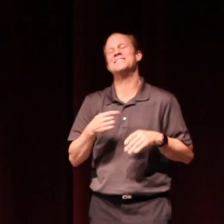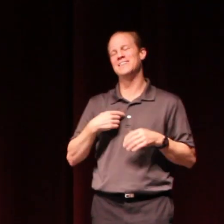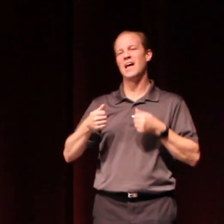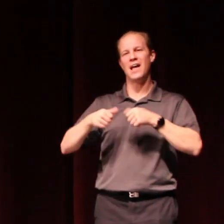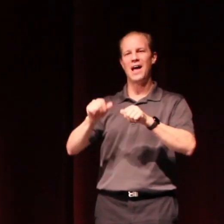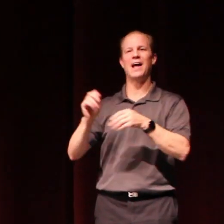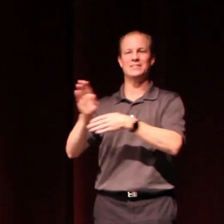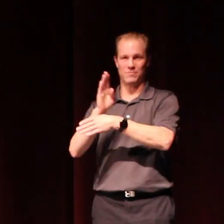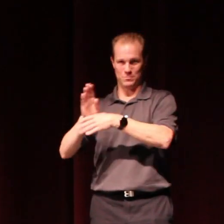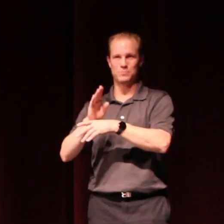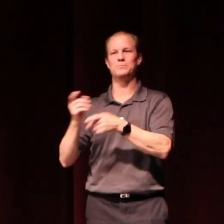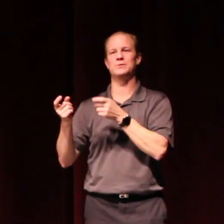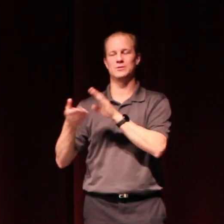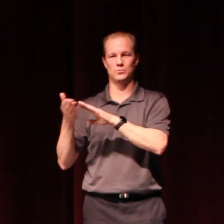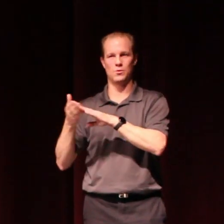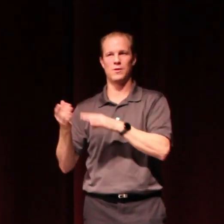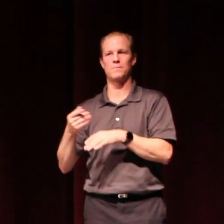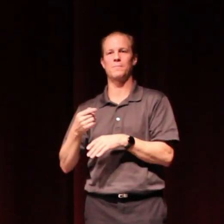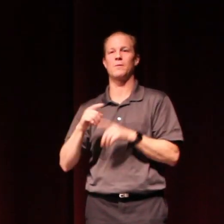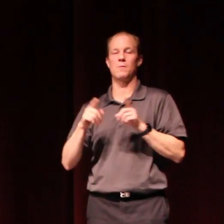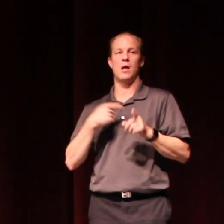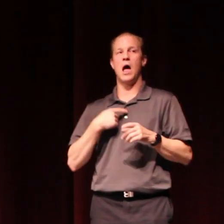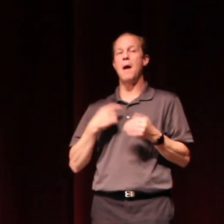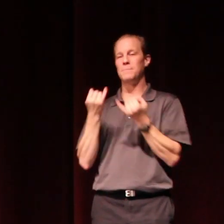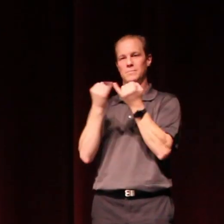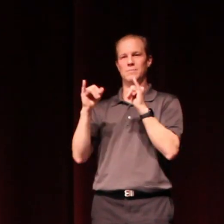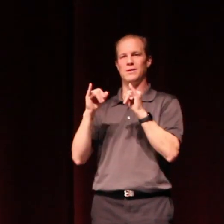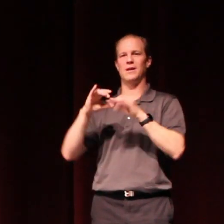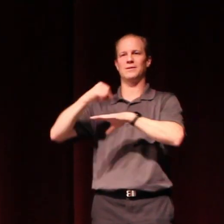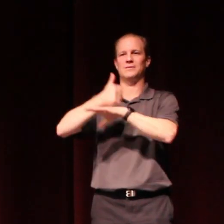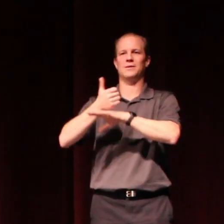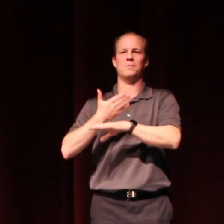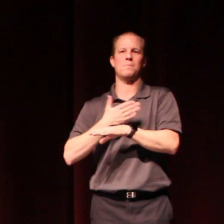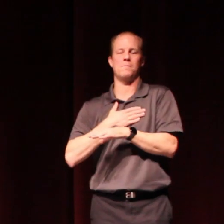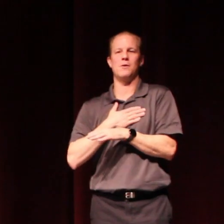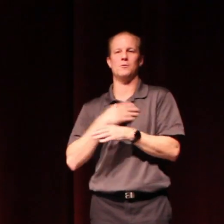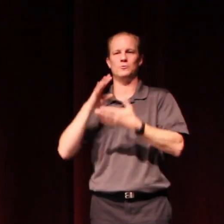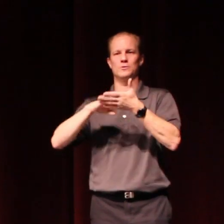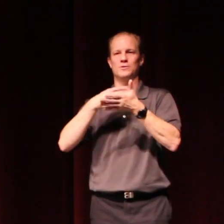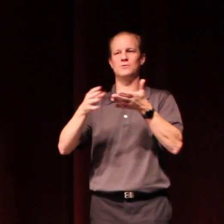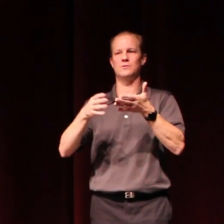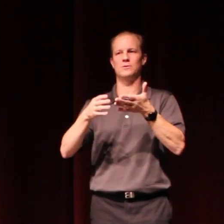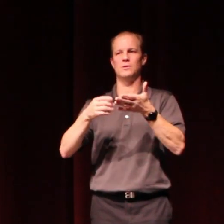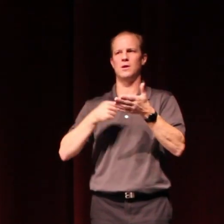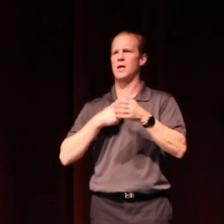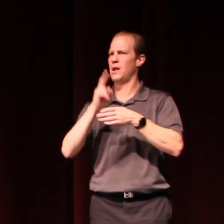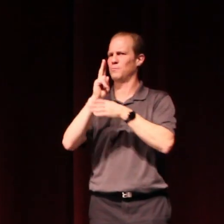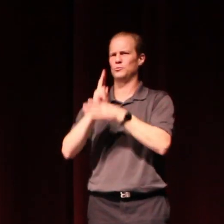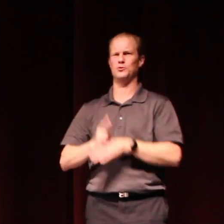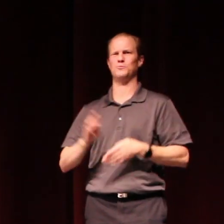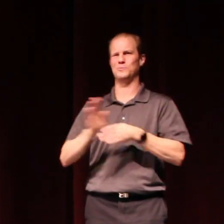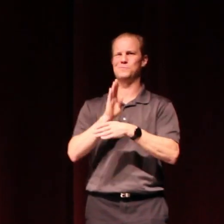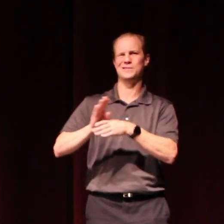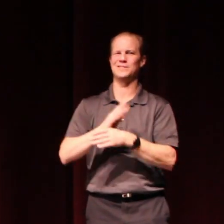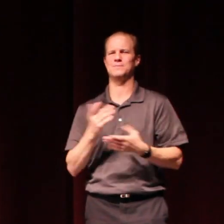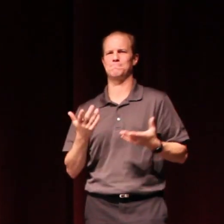but I'm independent and I can set my own schedule. And I'm used to being busy, and I don't think